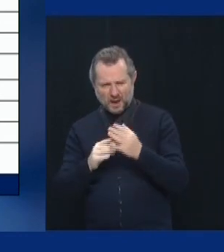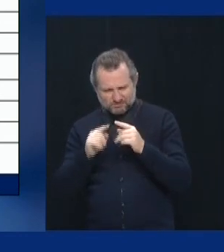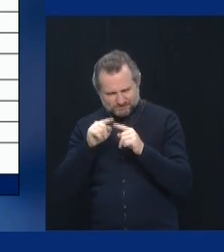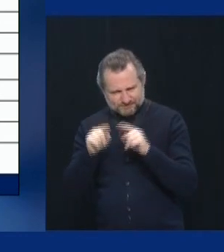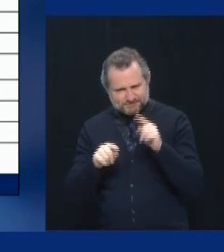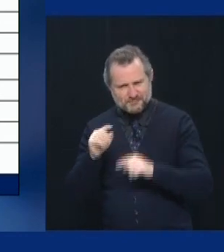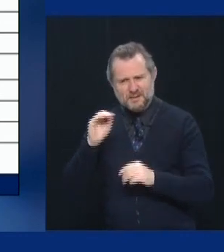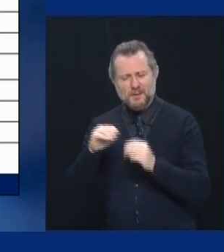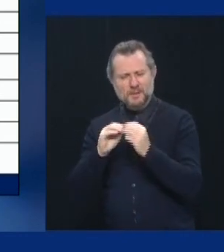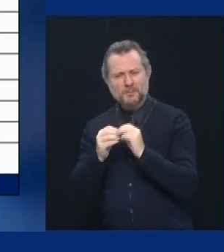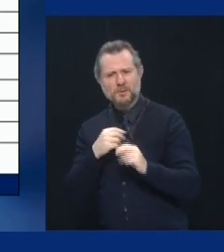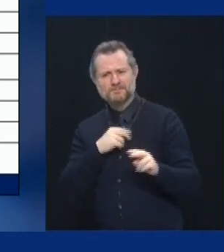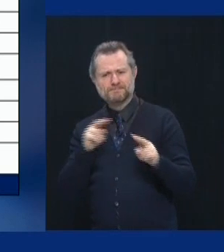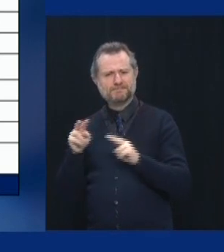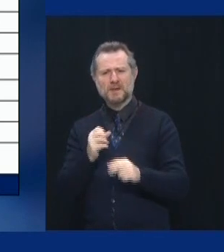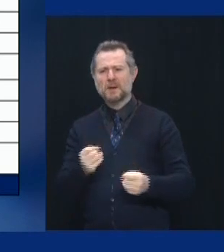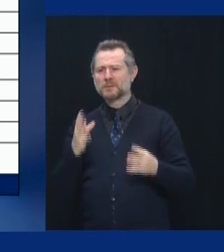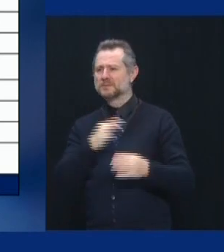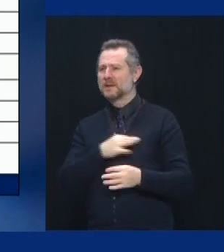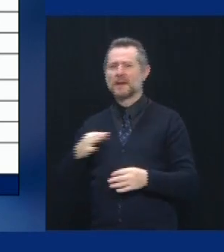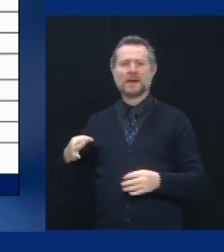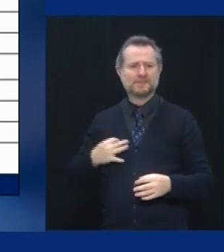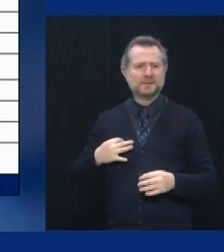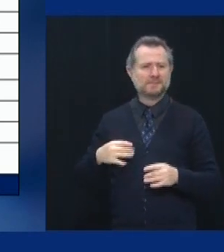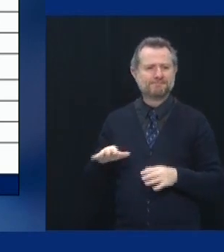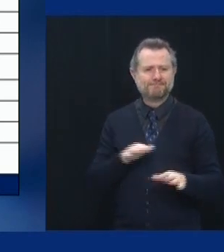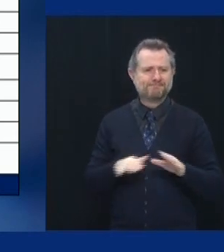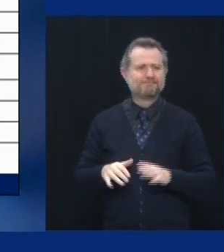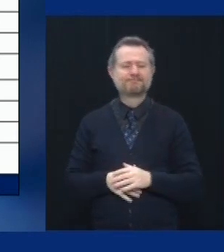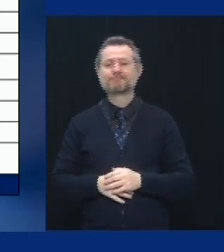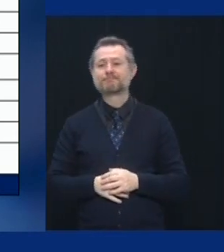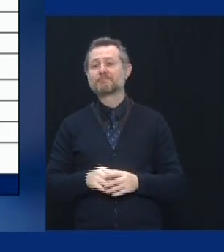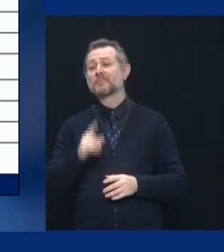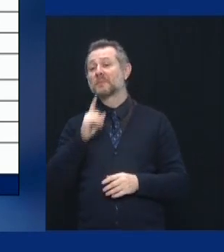EVEN THERE, YOU SEE THIS IS LONG-TERM CARE FACILITIES.